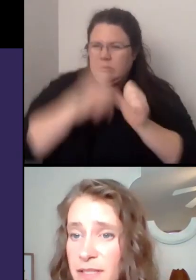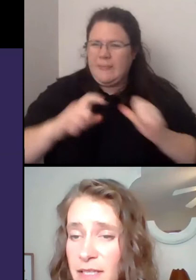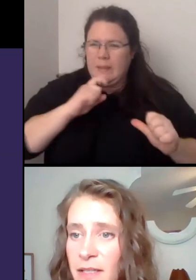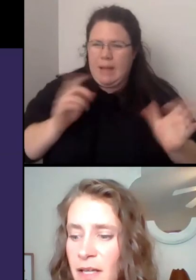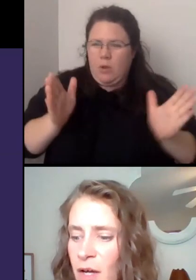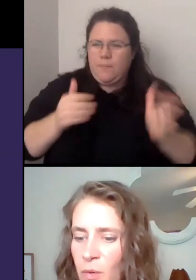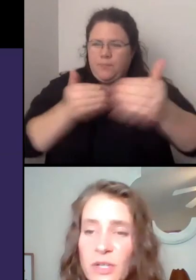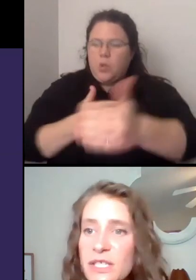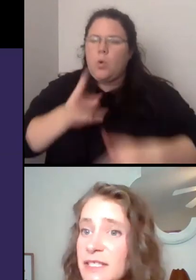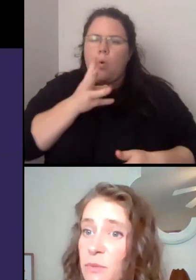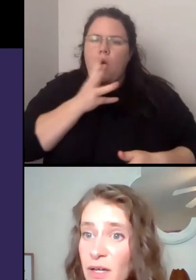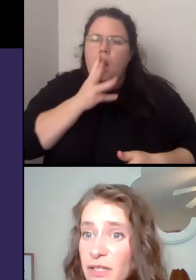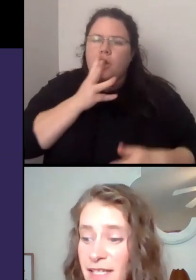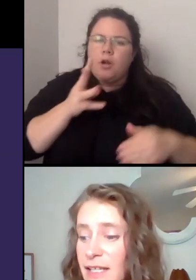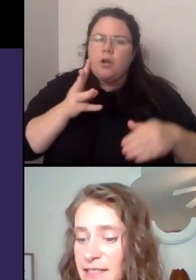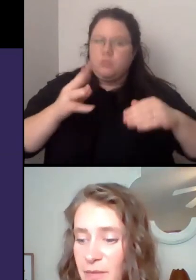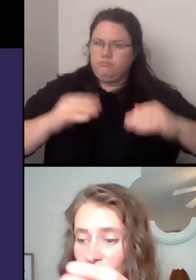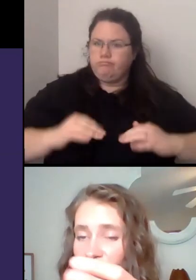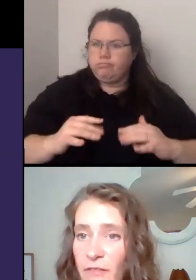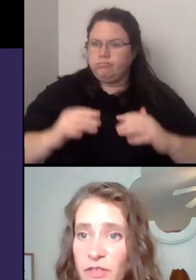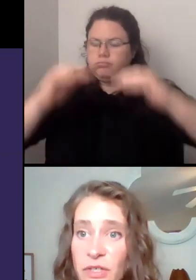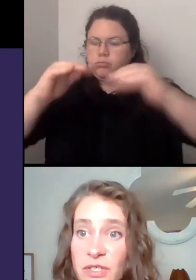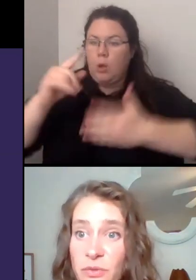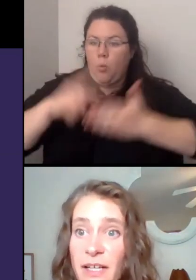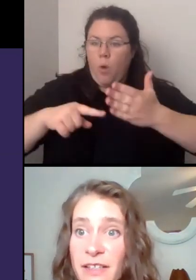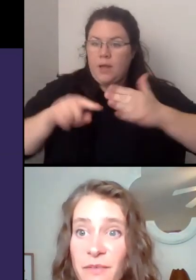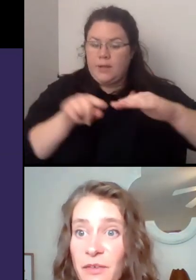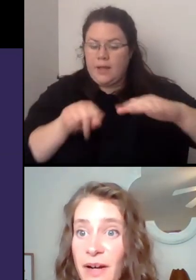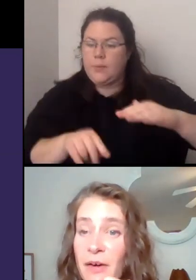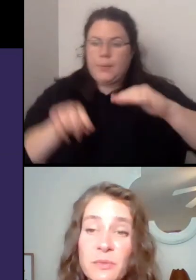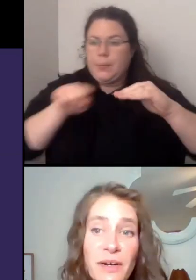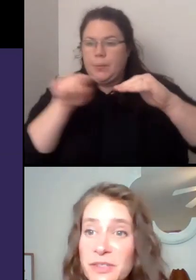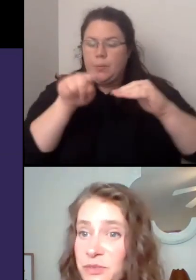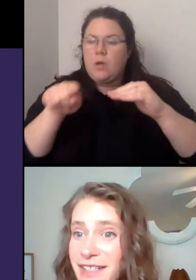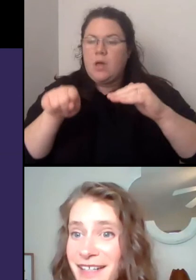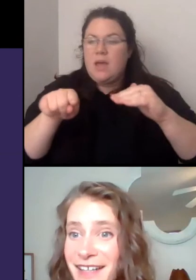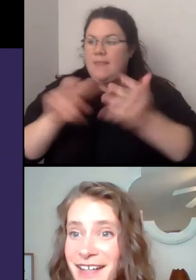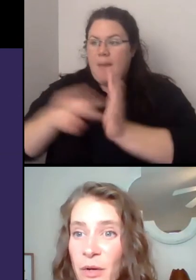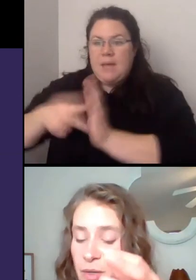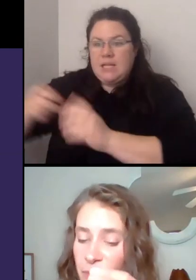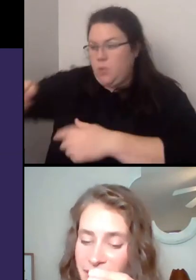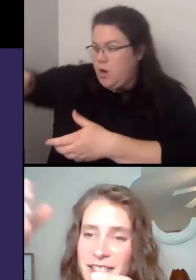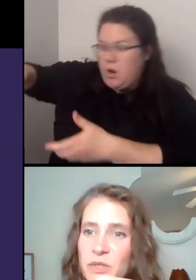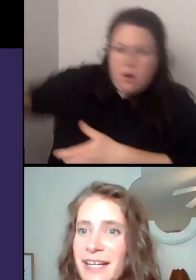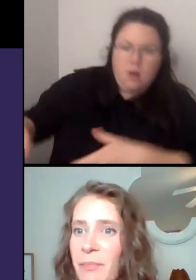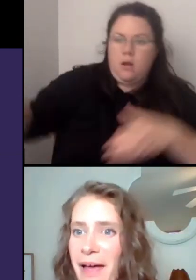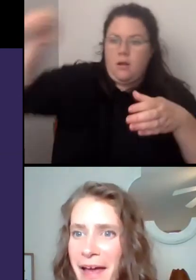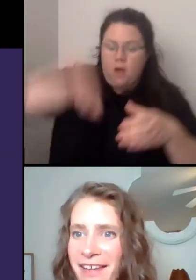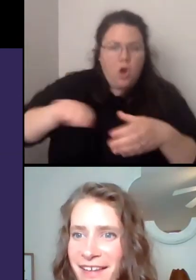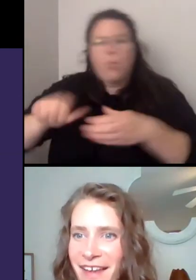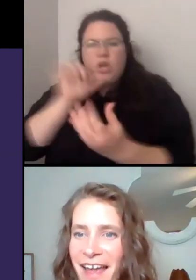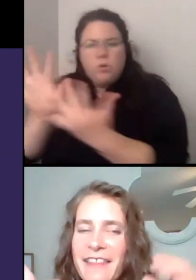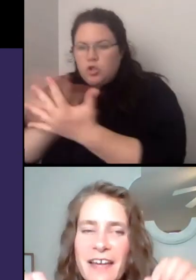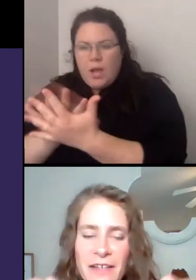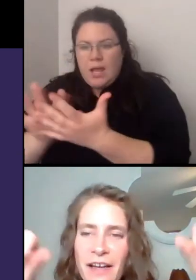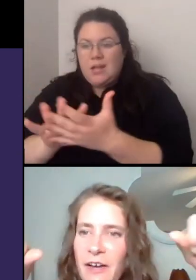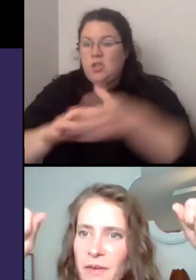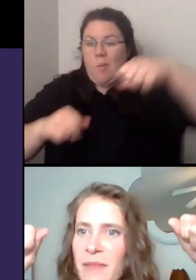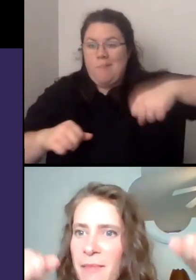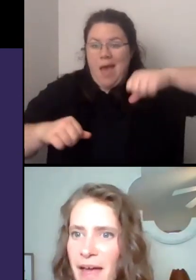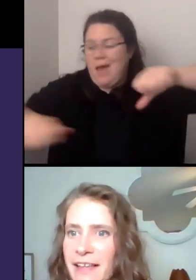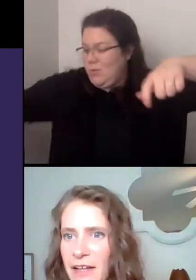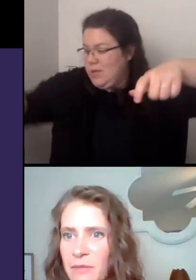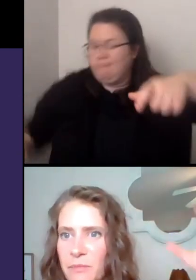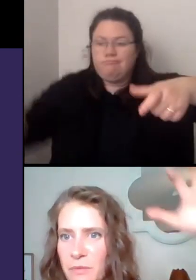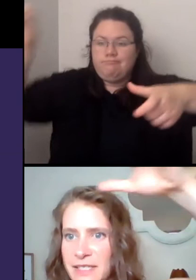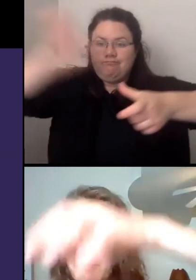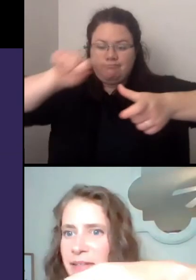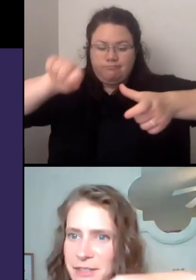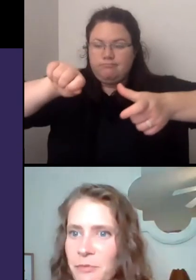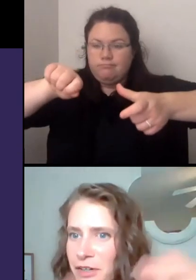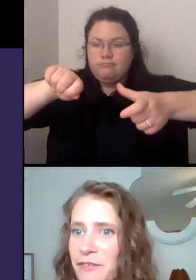we are taking a sample of dirt directly from the ground. We aren't screening it. We're putting it straight in a bag, and then from that bag, then we dump it into some water and float it.